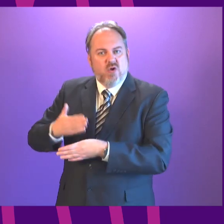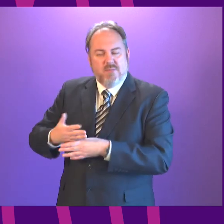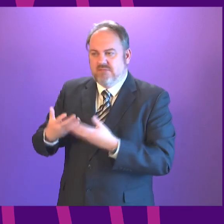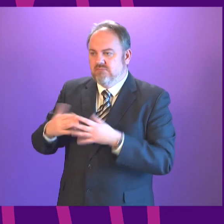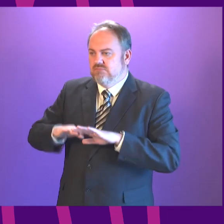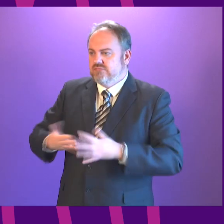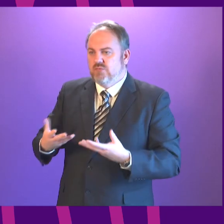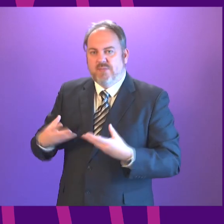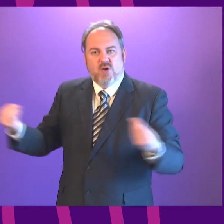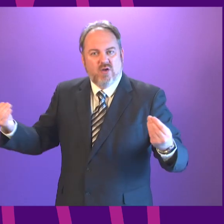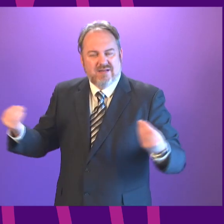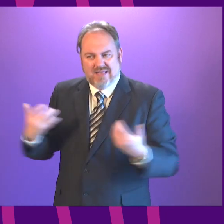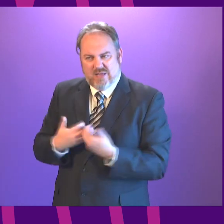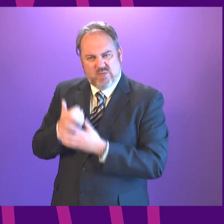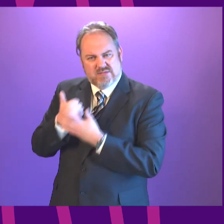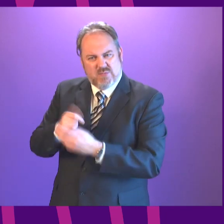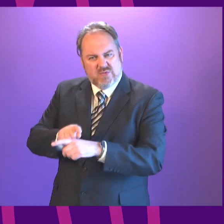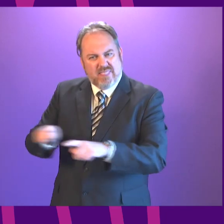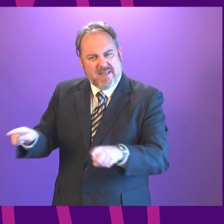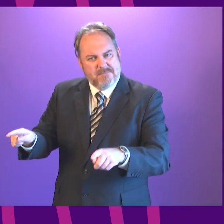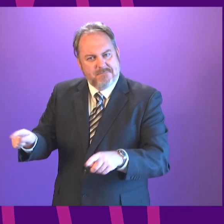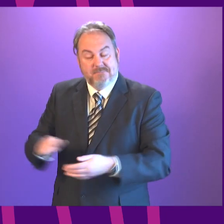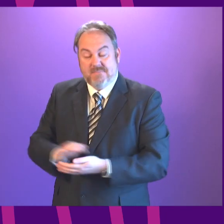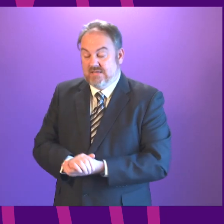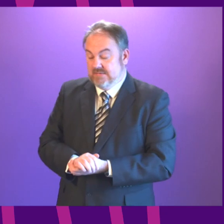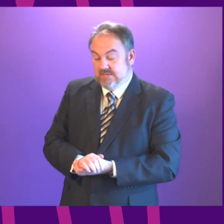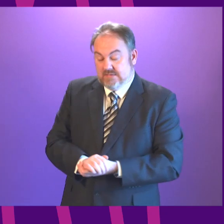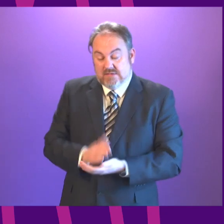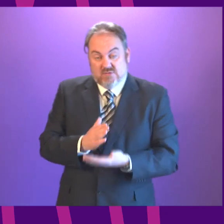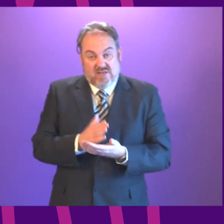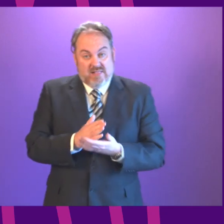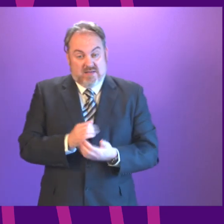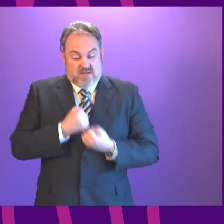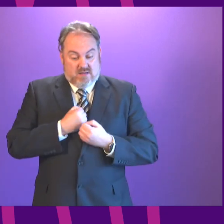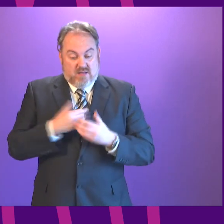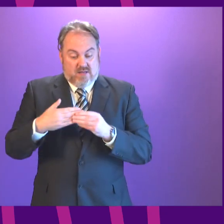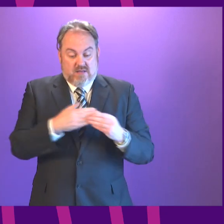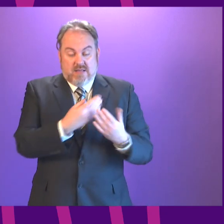The First Minister: The guidance is as it is because local authorities